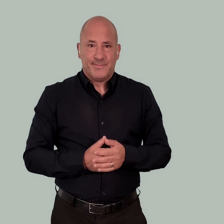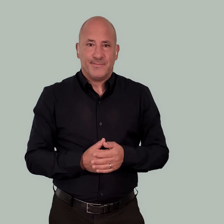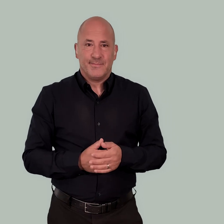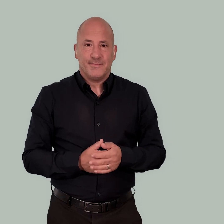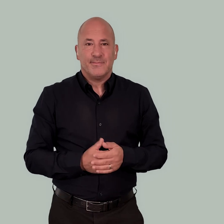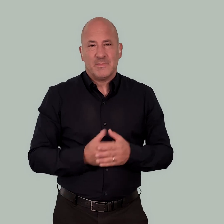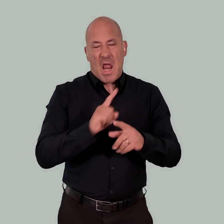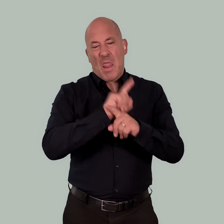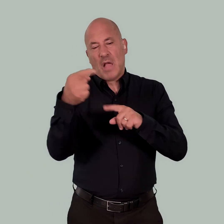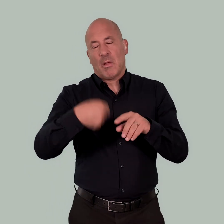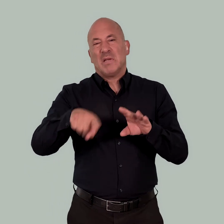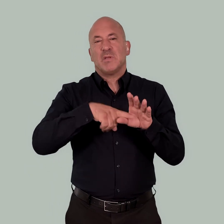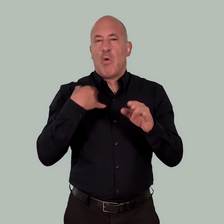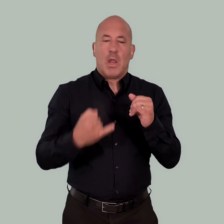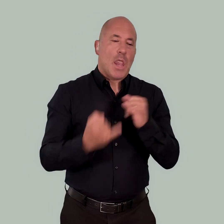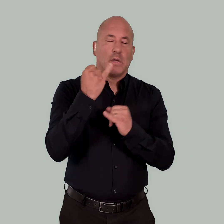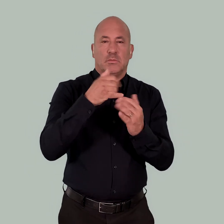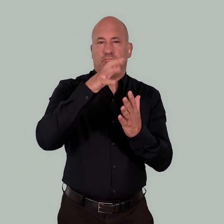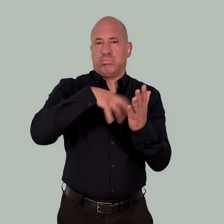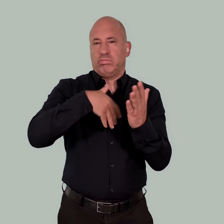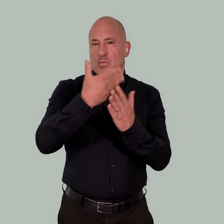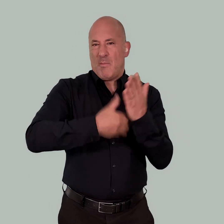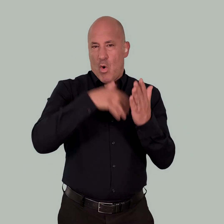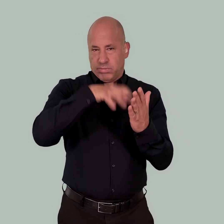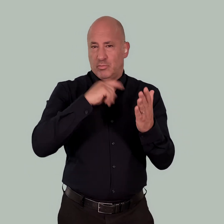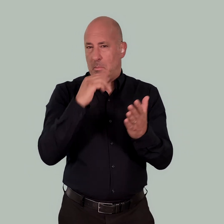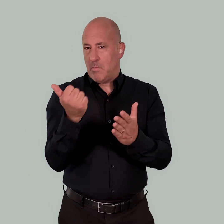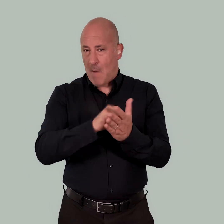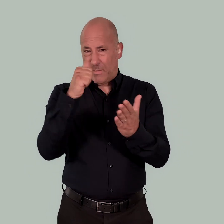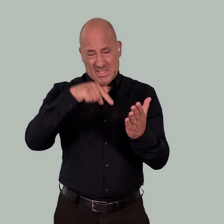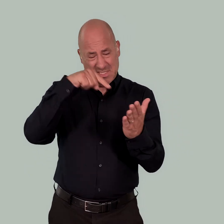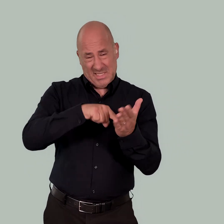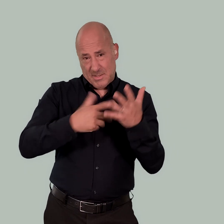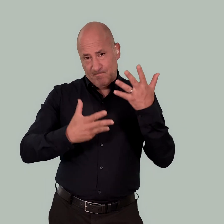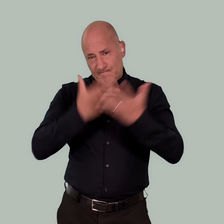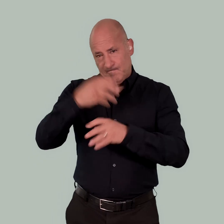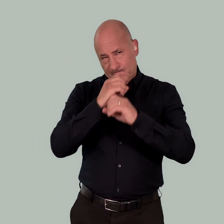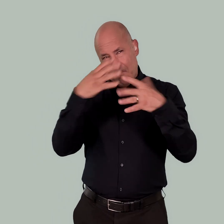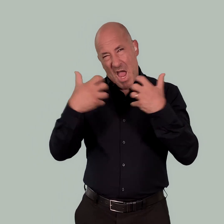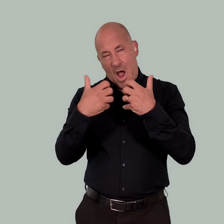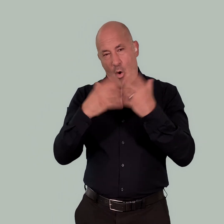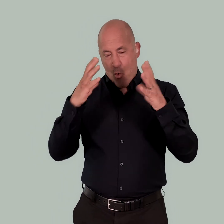673. Our final report, which will be published later this year,